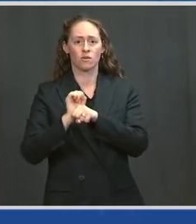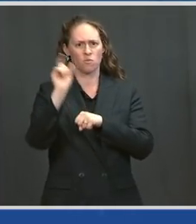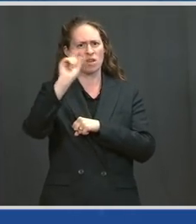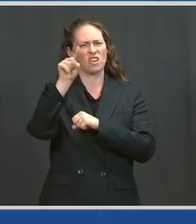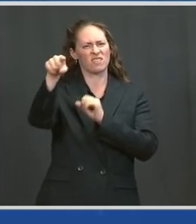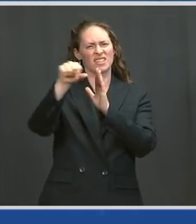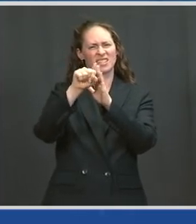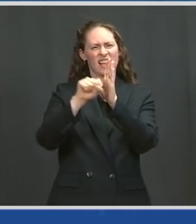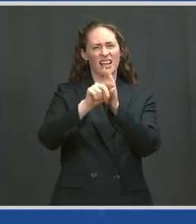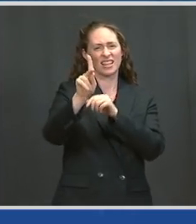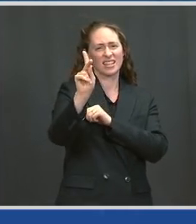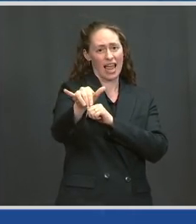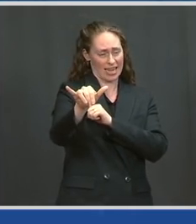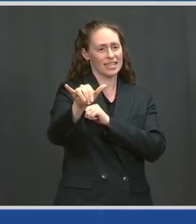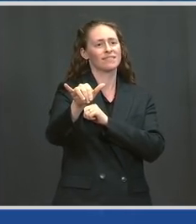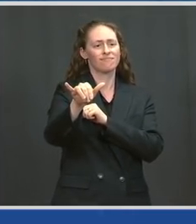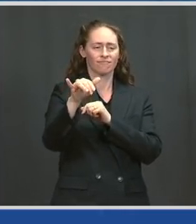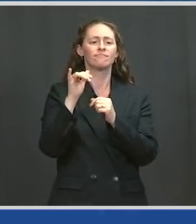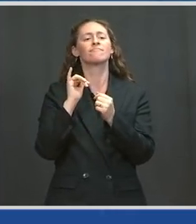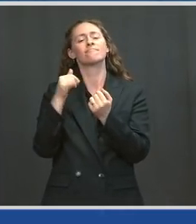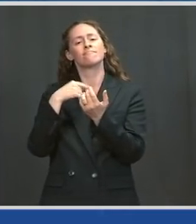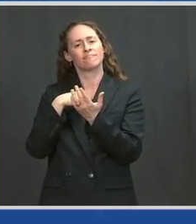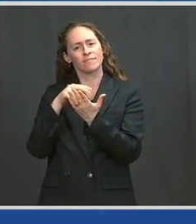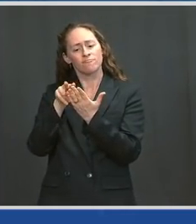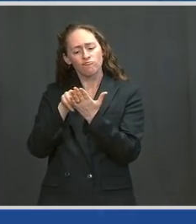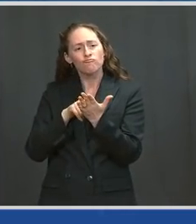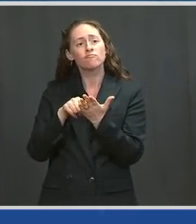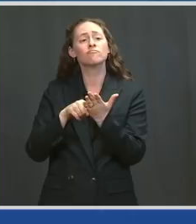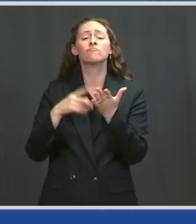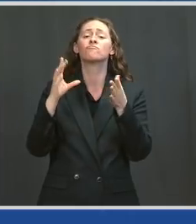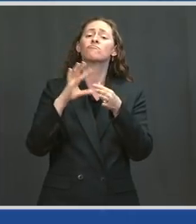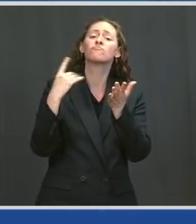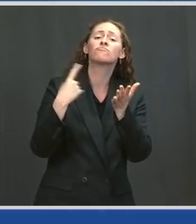as a successful business owner and hotelier in Tulsa, Oklahoma.